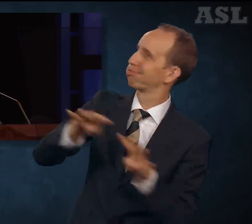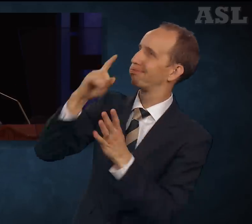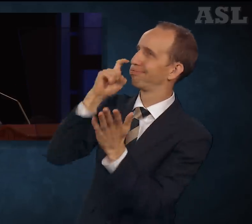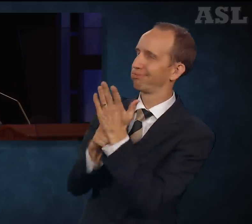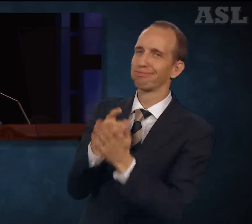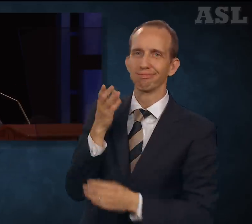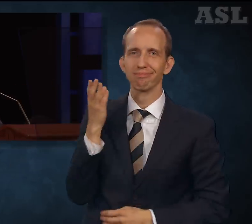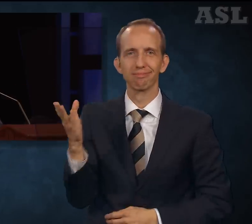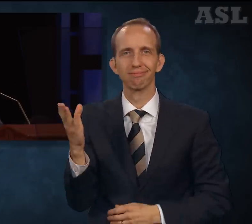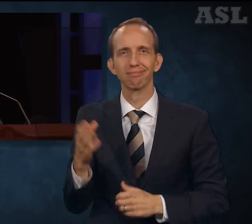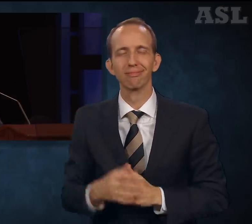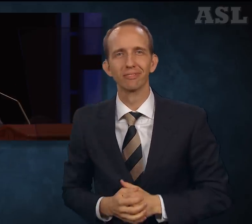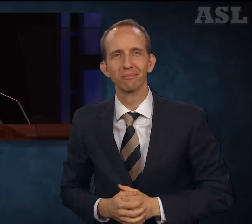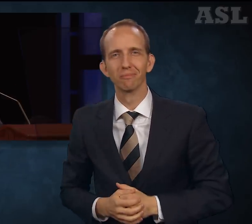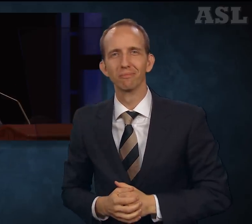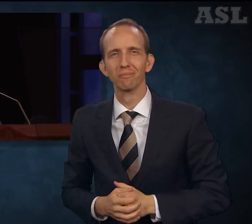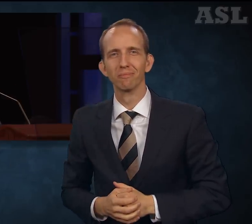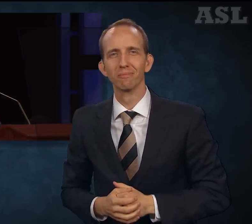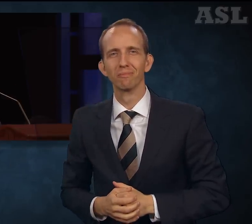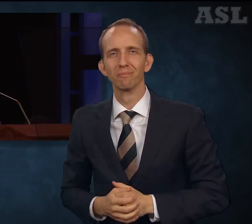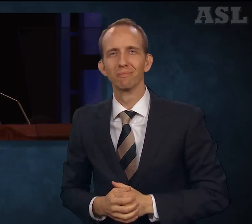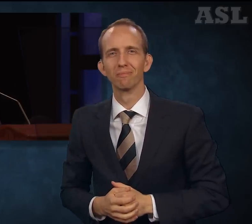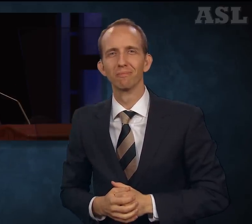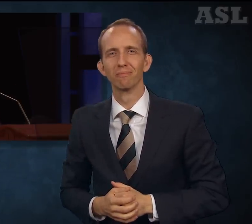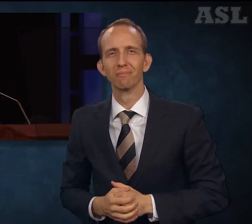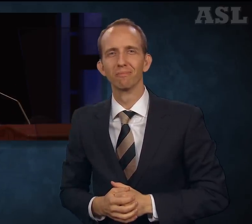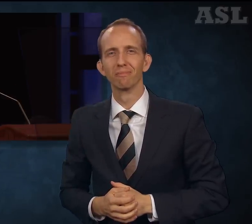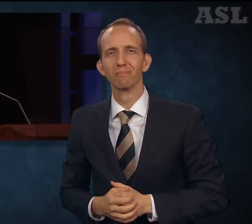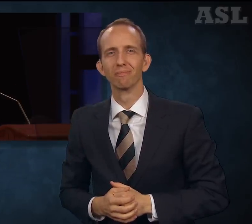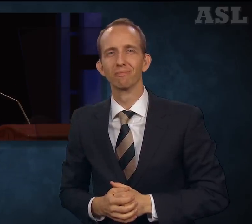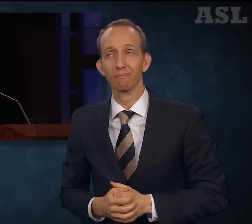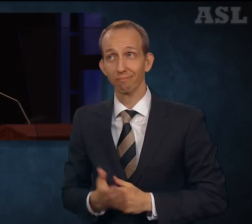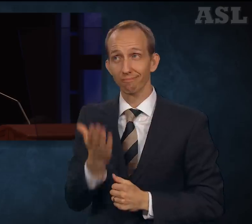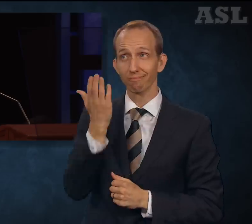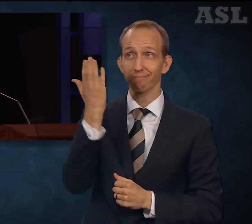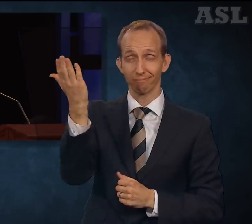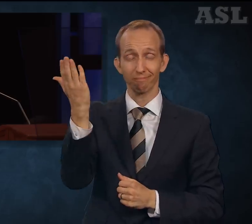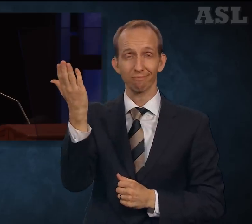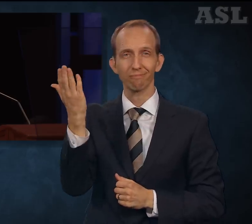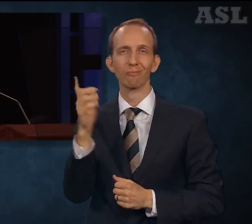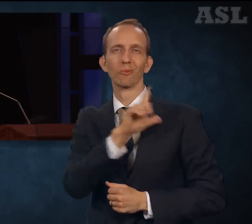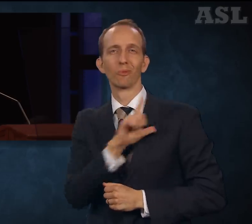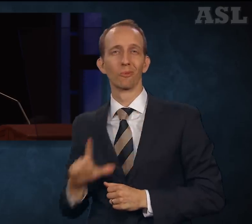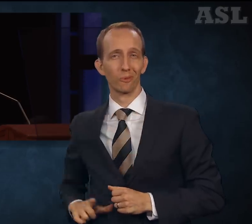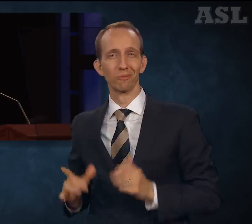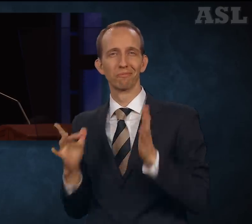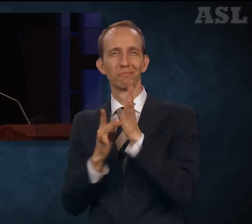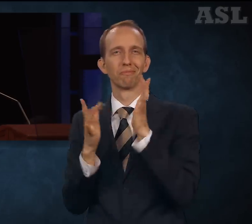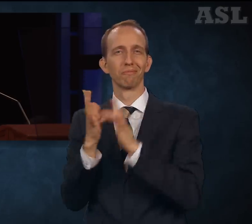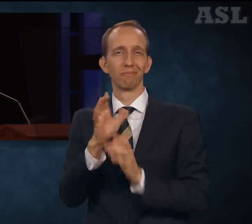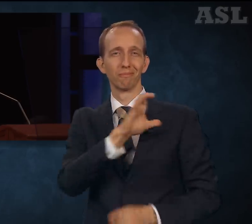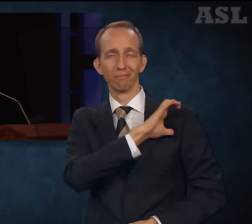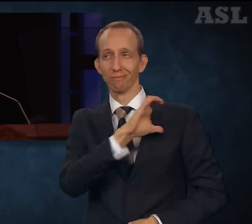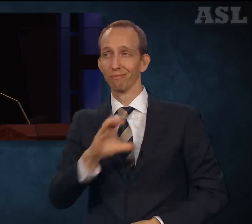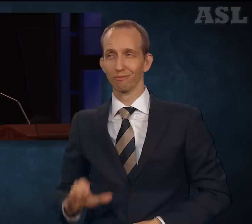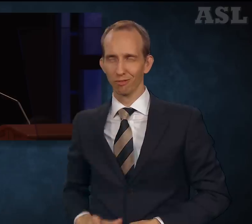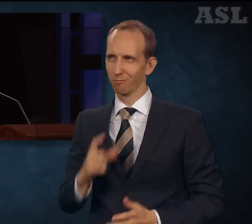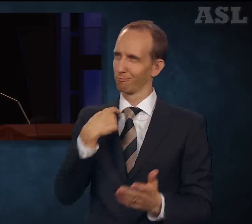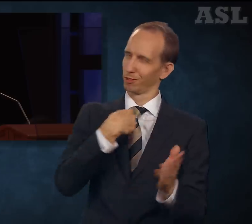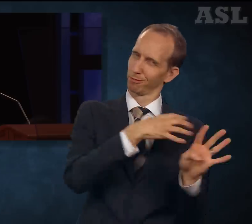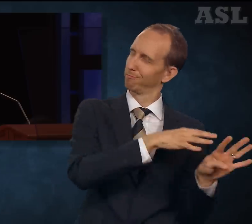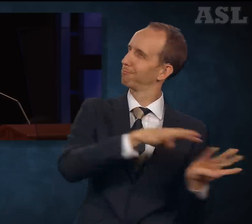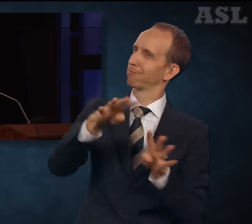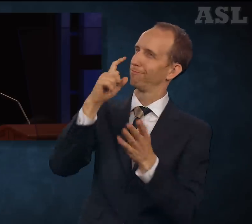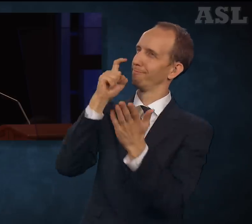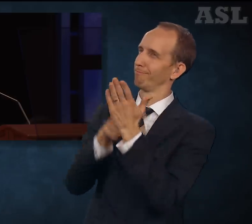THEM, AND THEY FOLLOW ME."